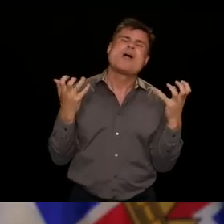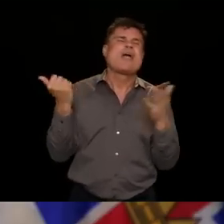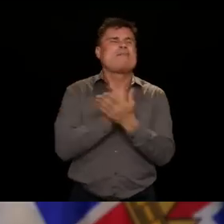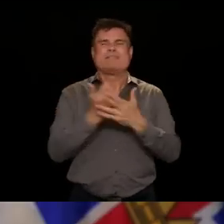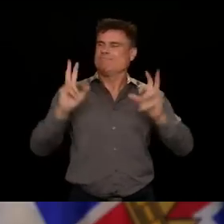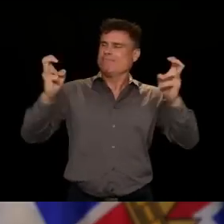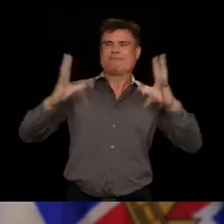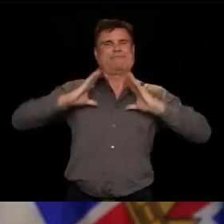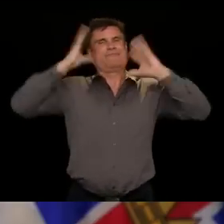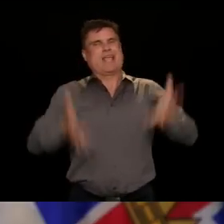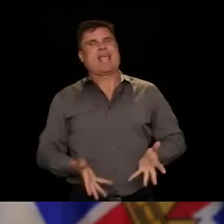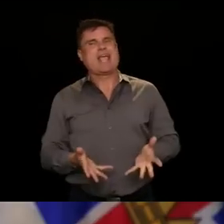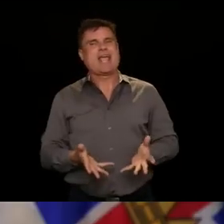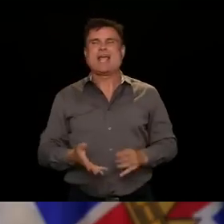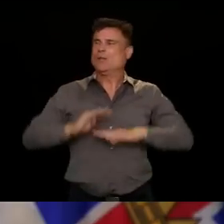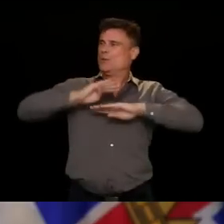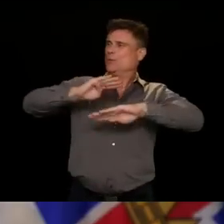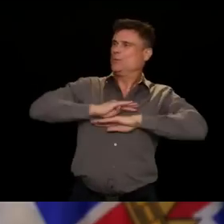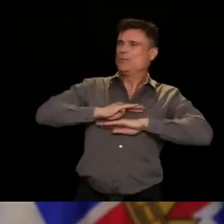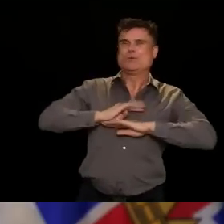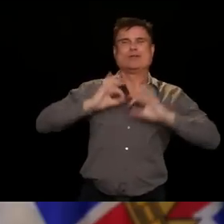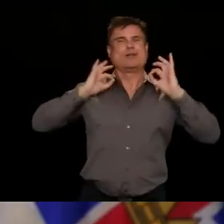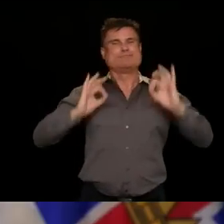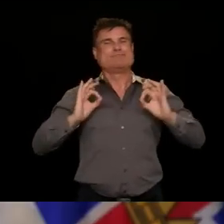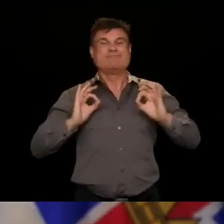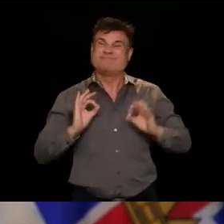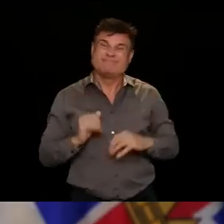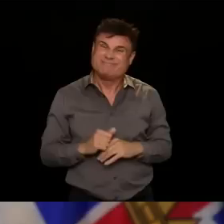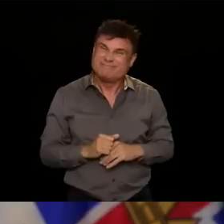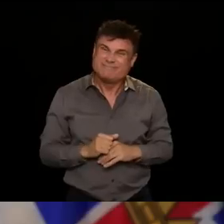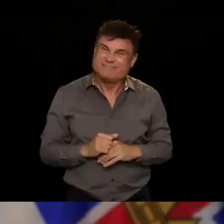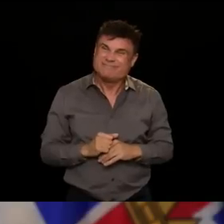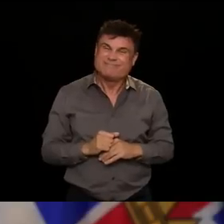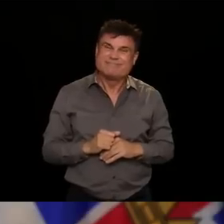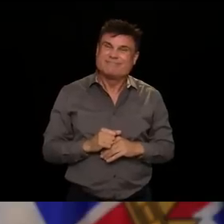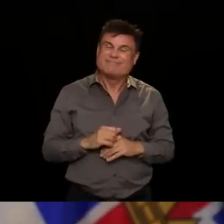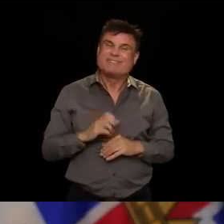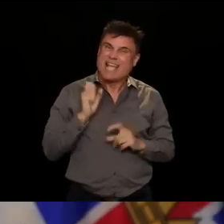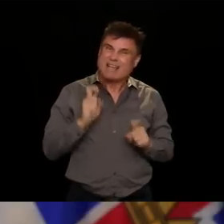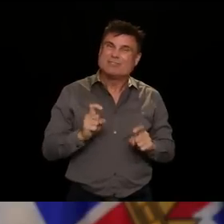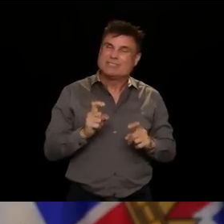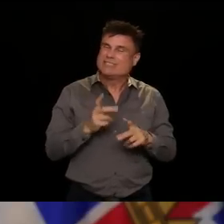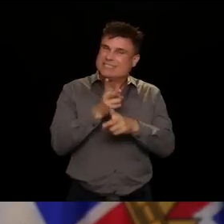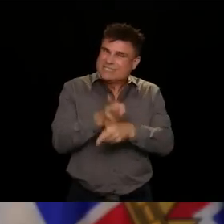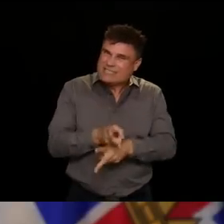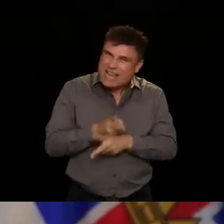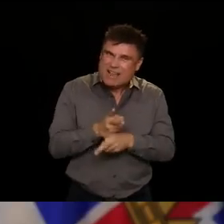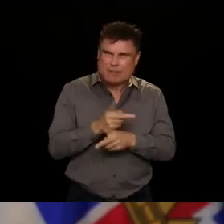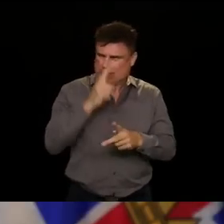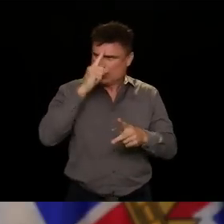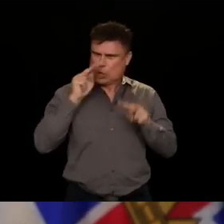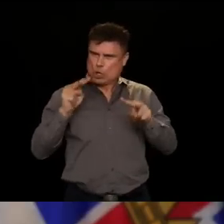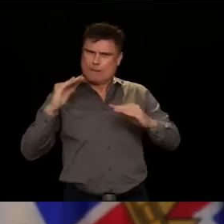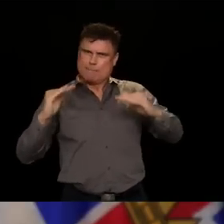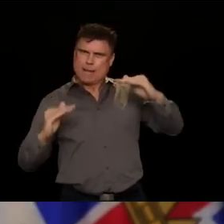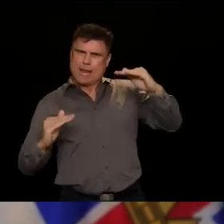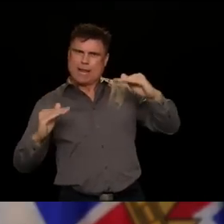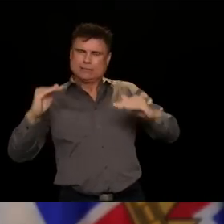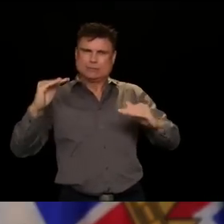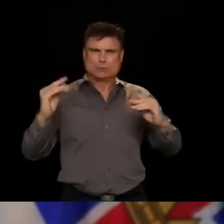and the structure of their community. I think it is more around it's a challenging place to be because we would like everything to be OK